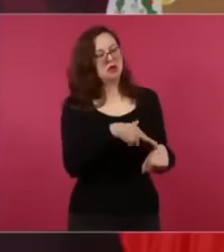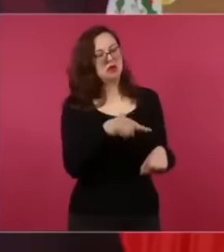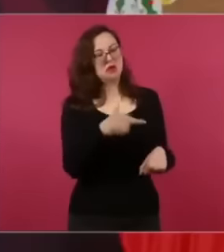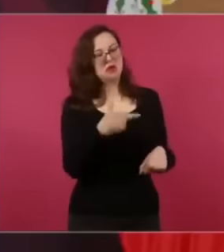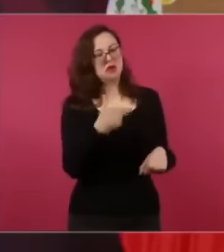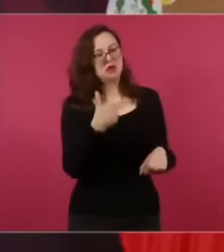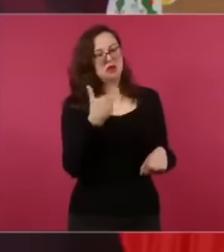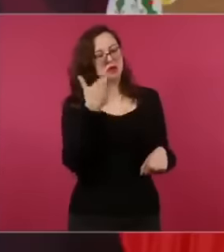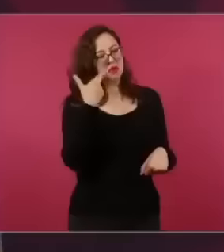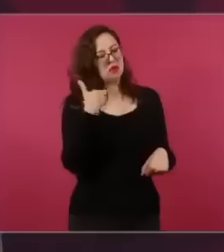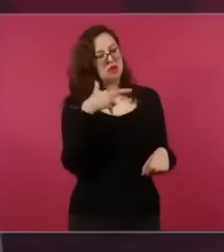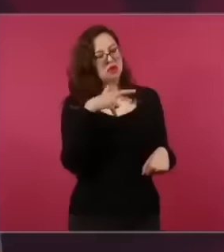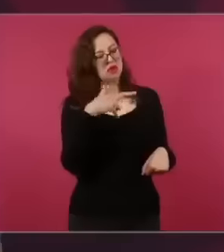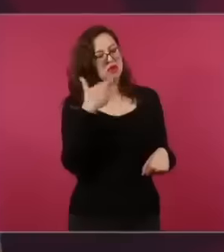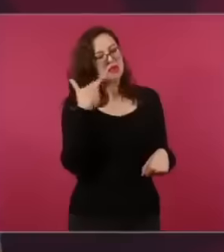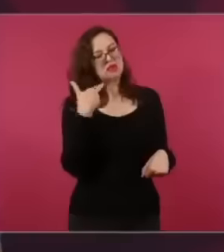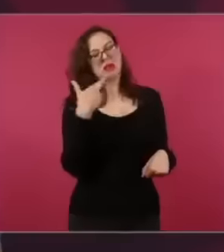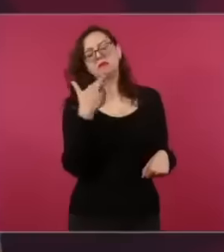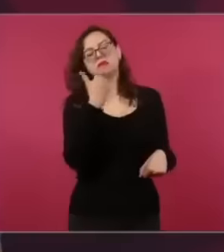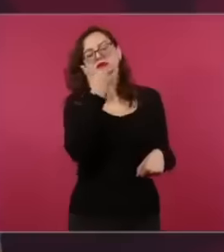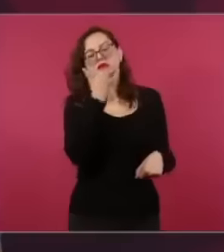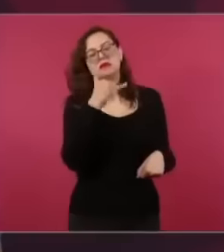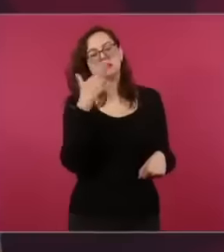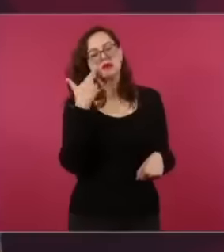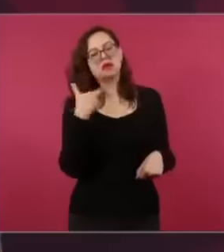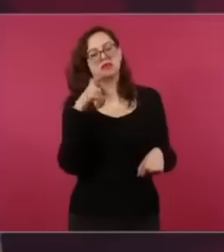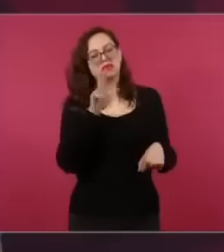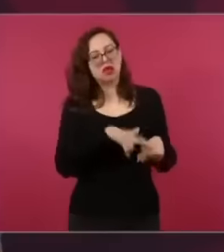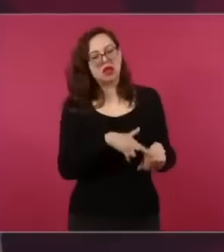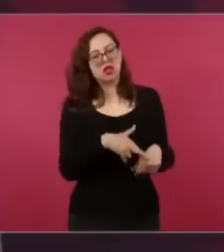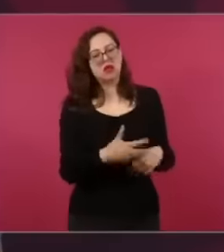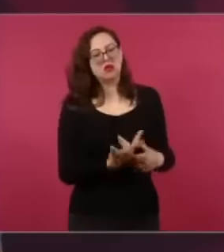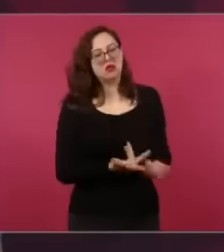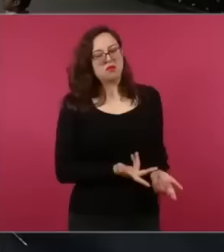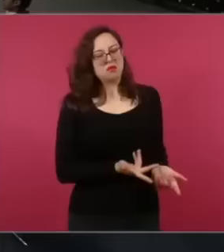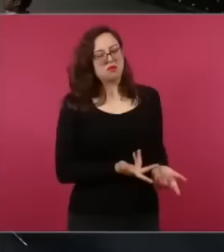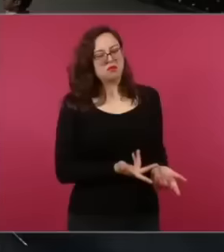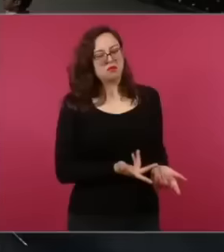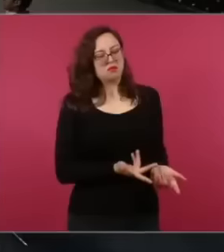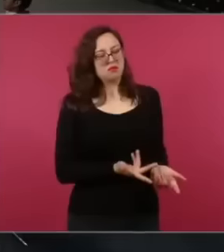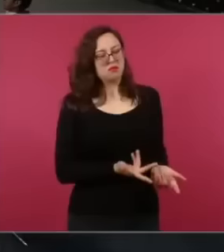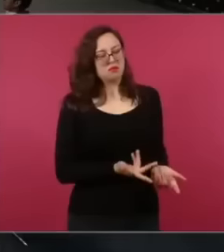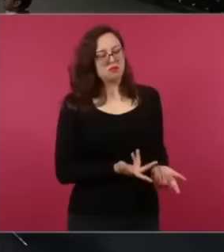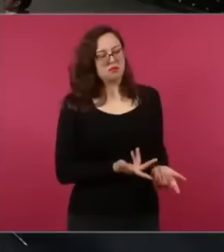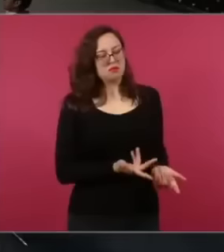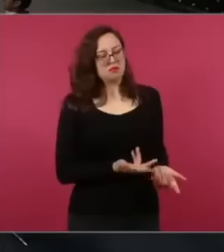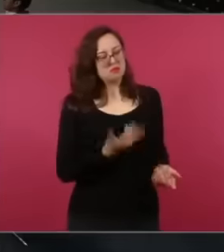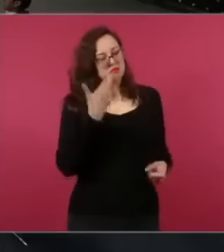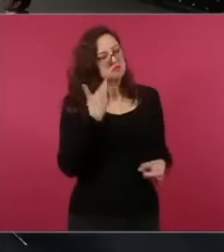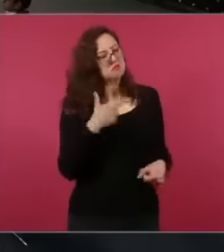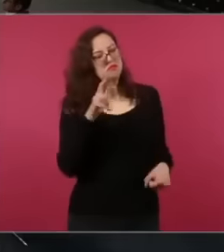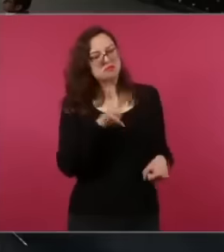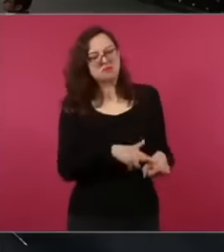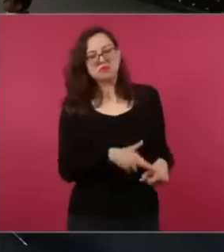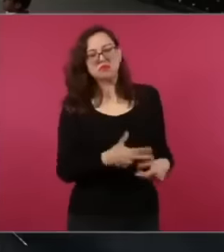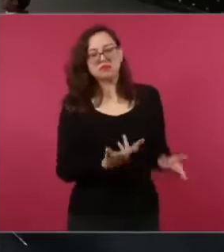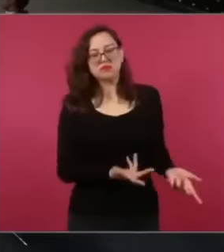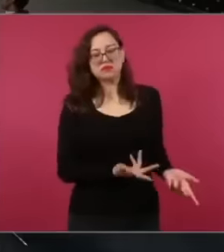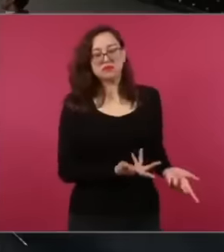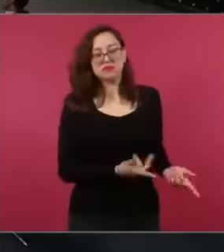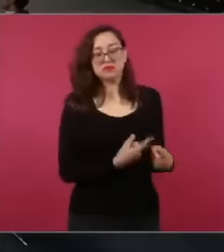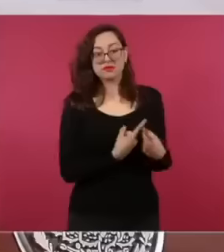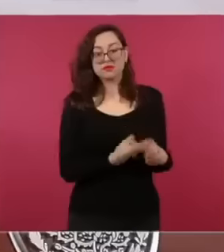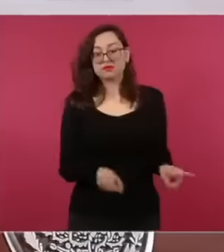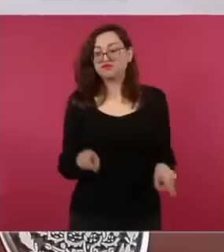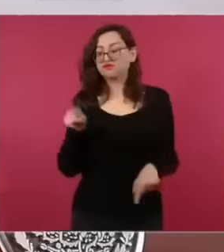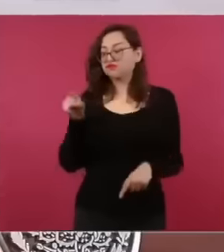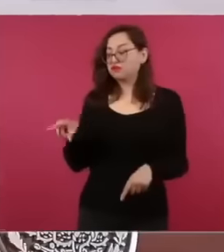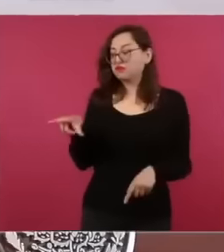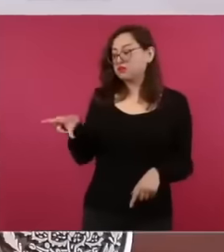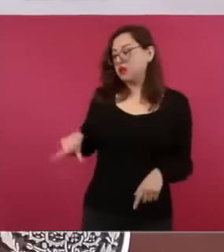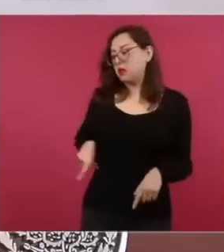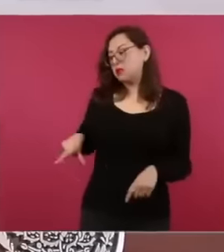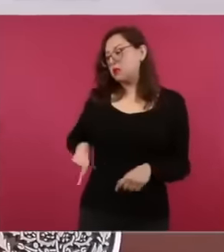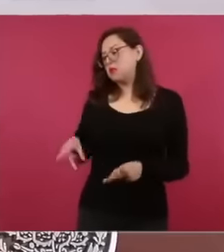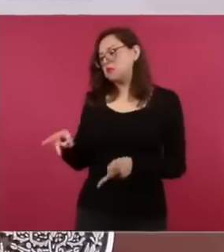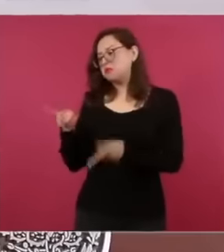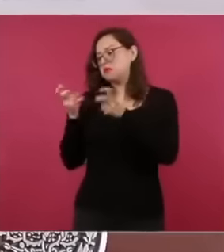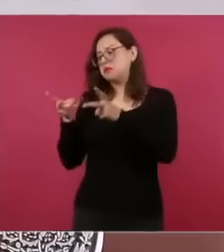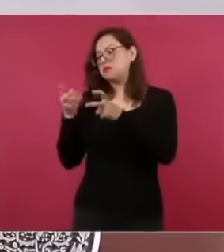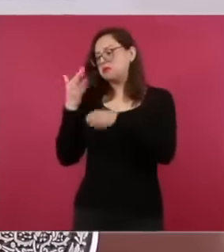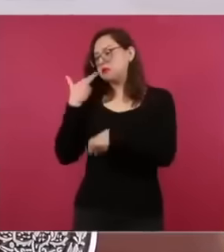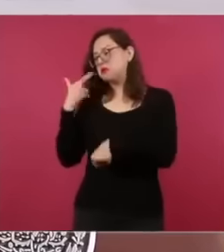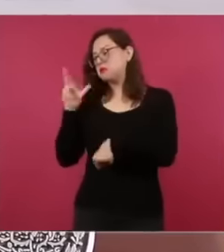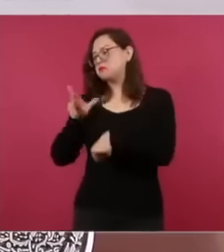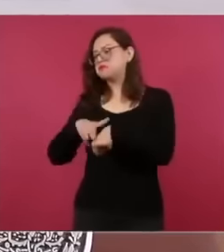thief thief and the public official did not even lose his respectability